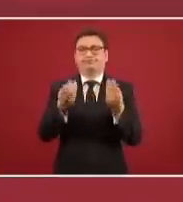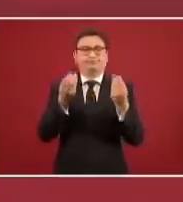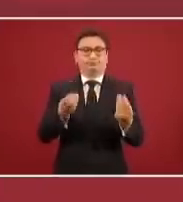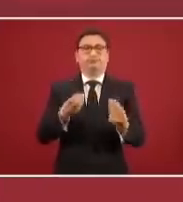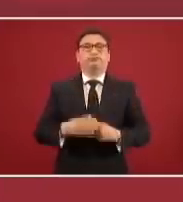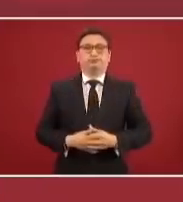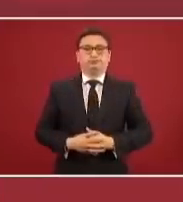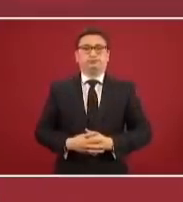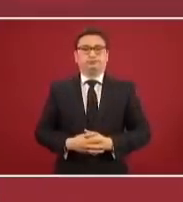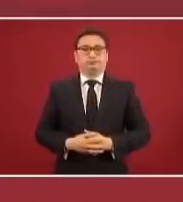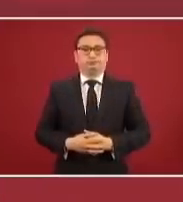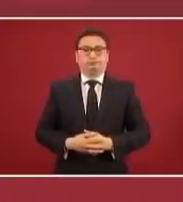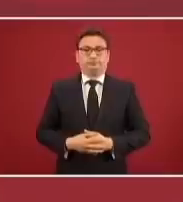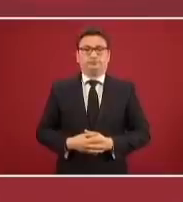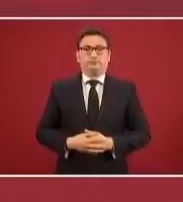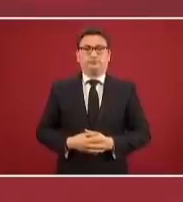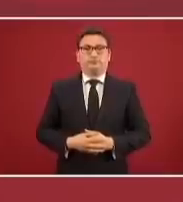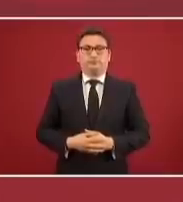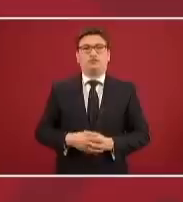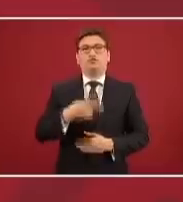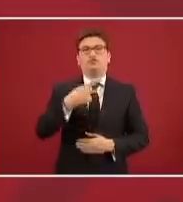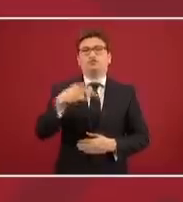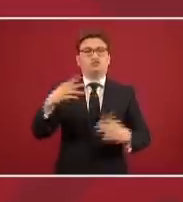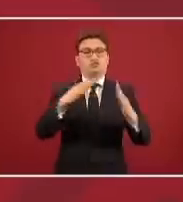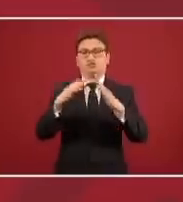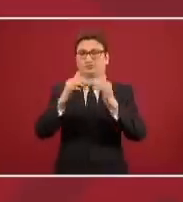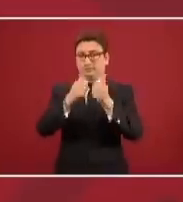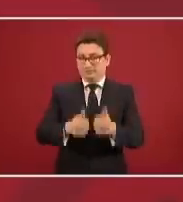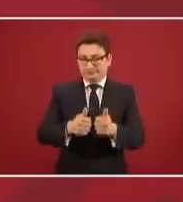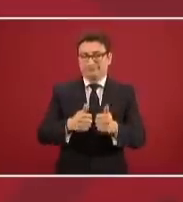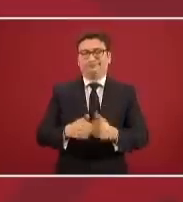for being at home